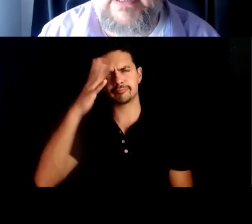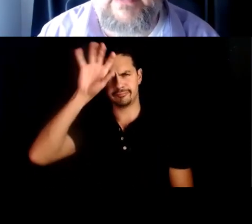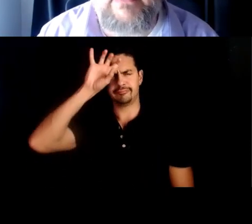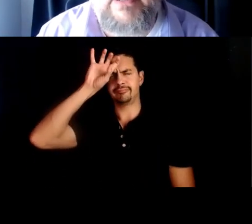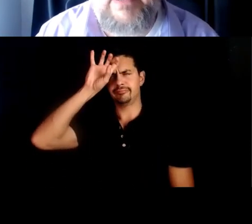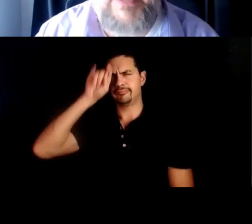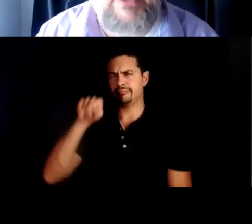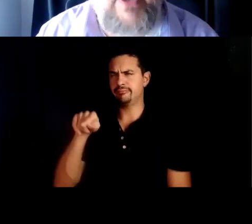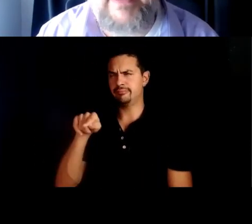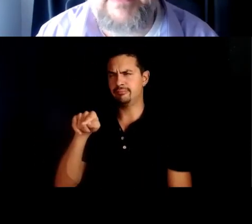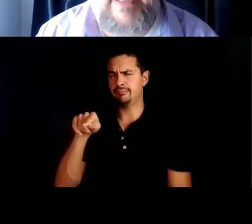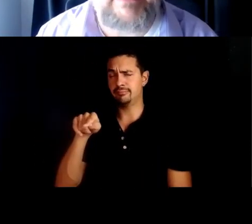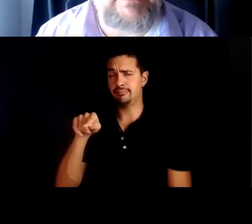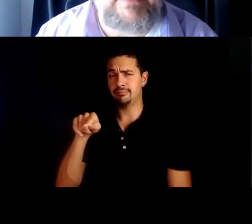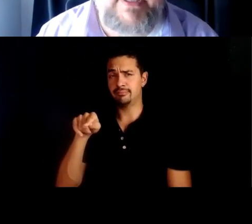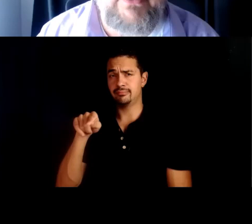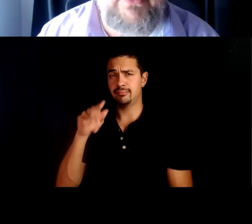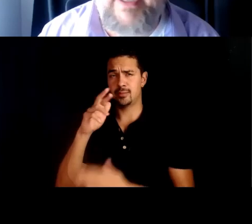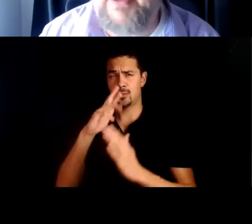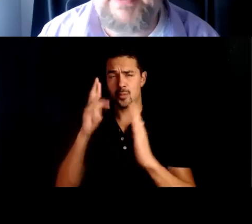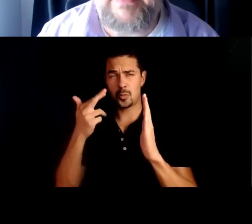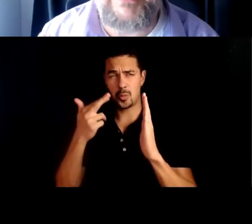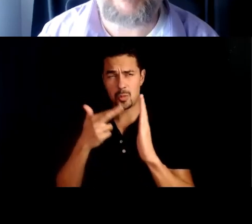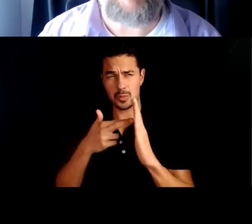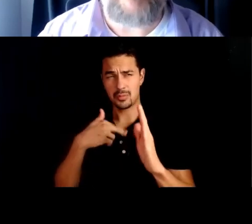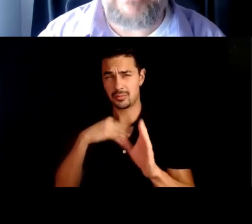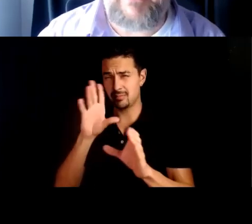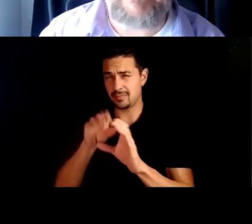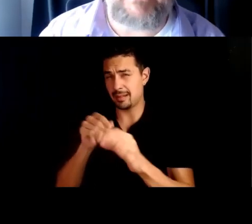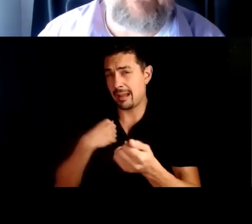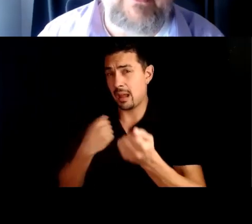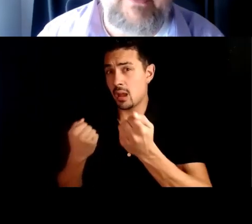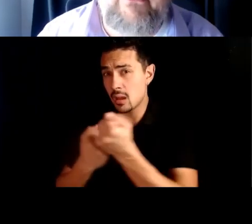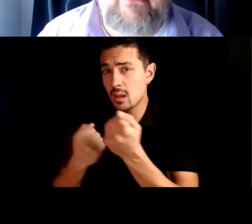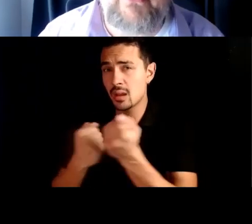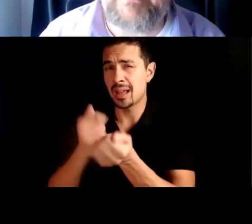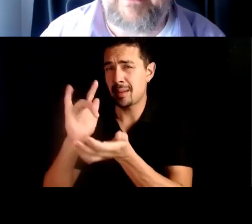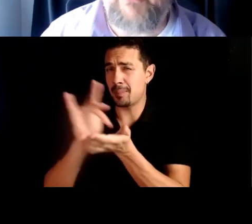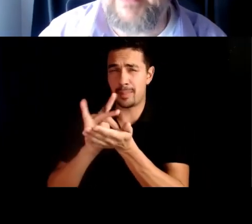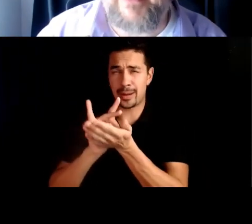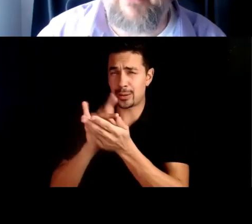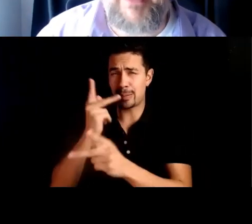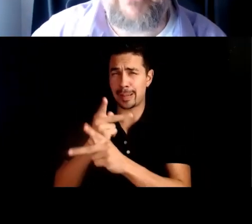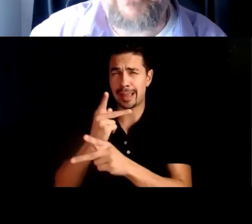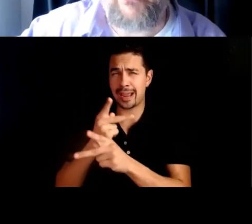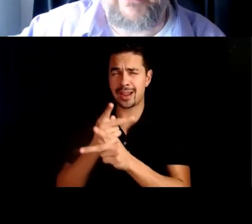in clients accessing medical care. It just kind of doesn't make sense for a lot of folks. Like what does therapy have to do